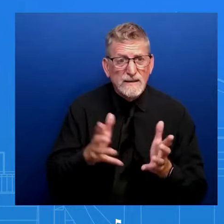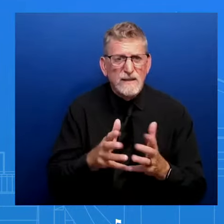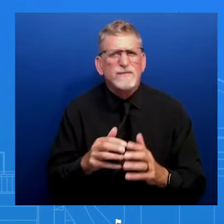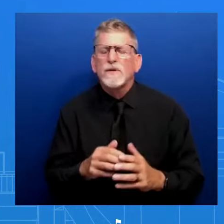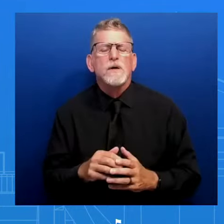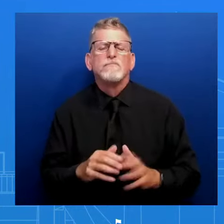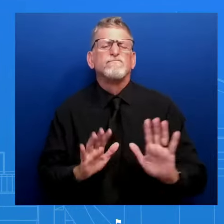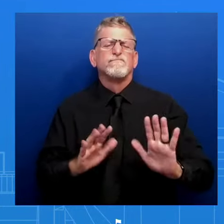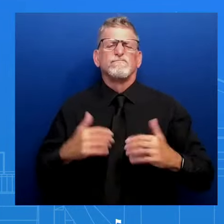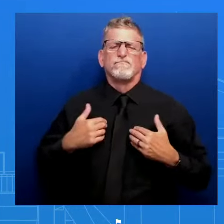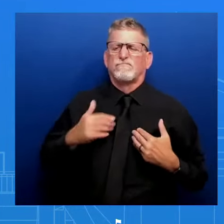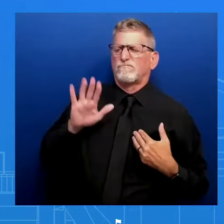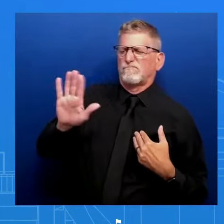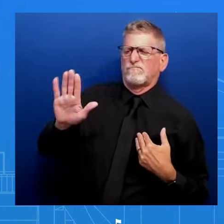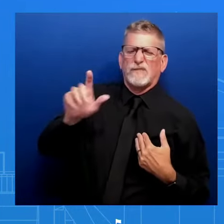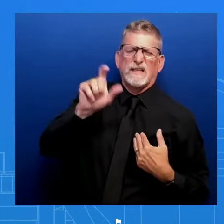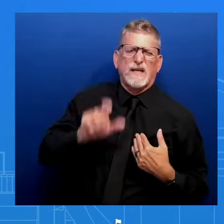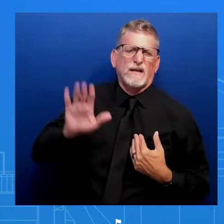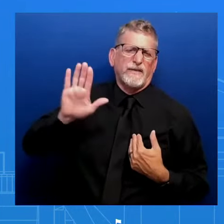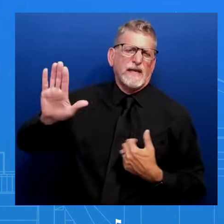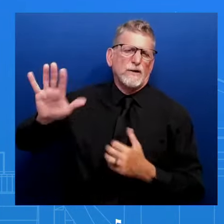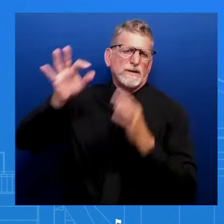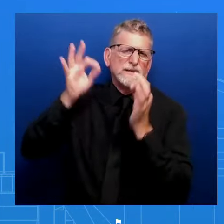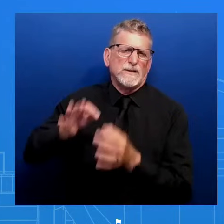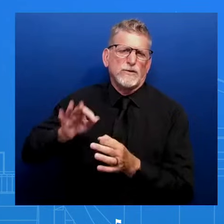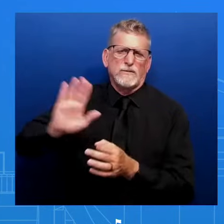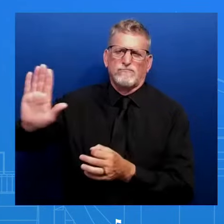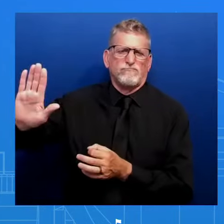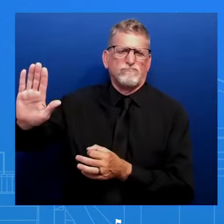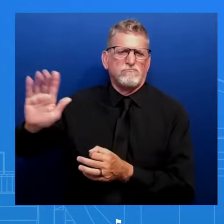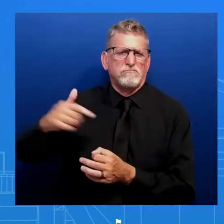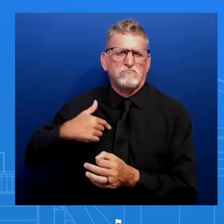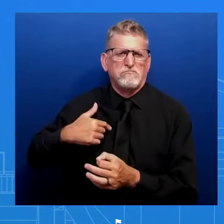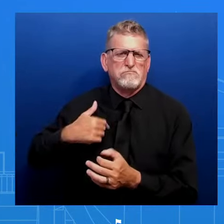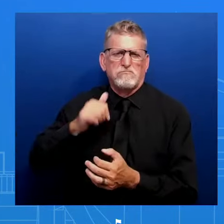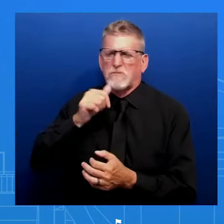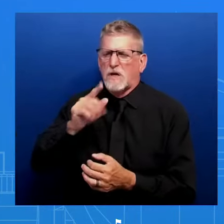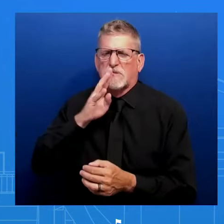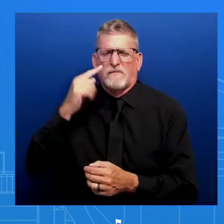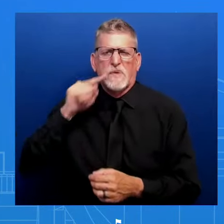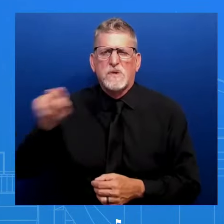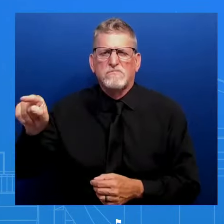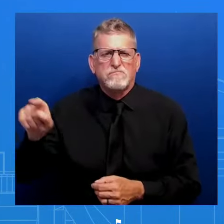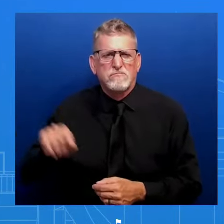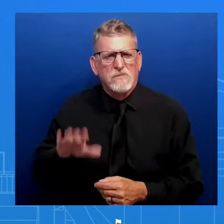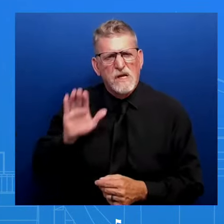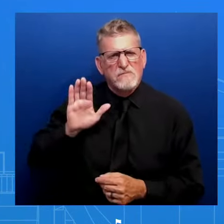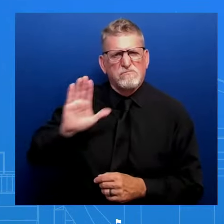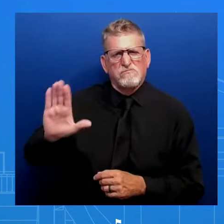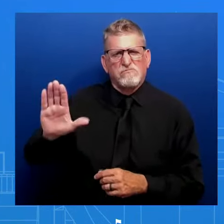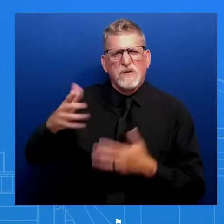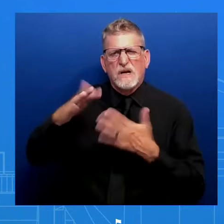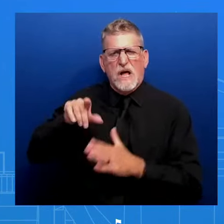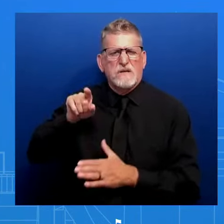I -- I would let them characterize it if, in fact, they're going to leave and whether they would